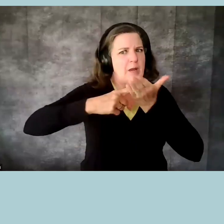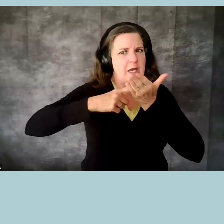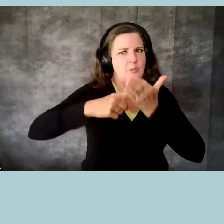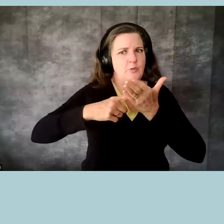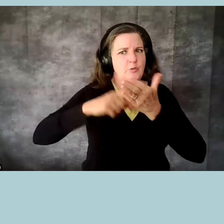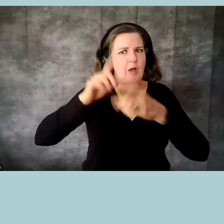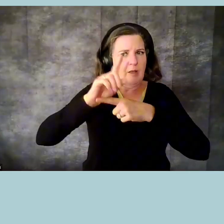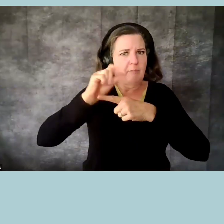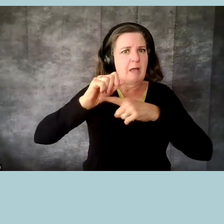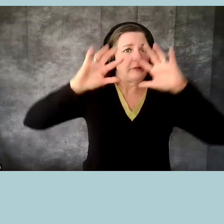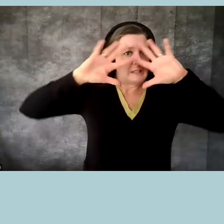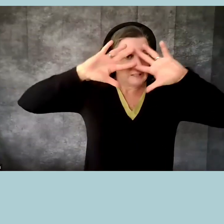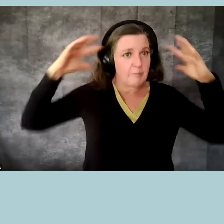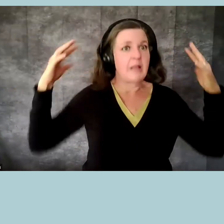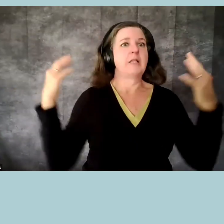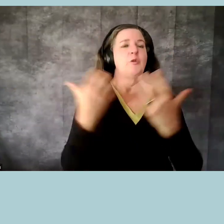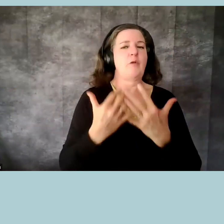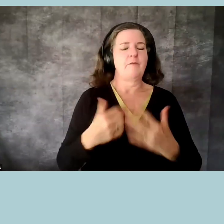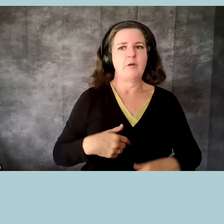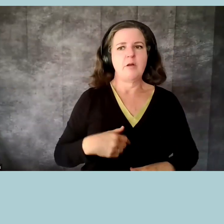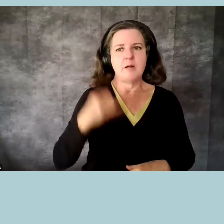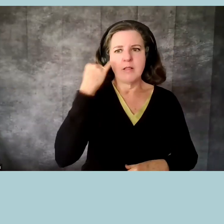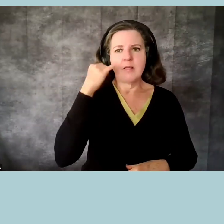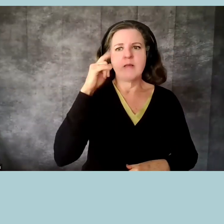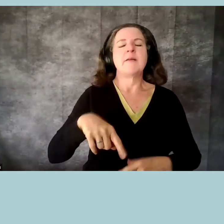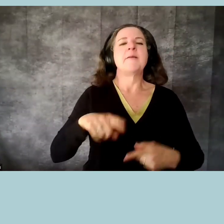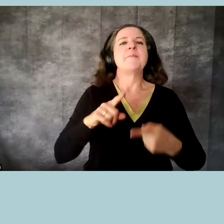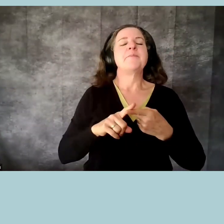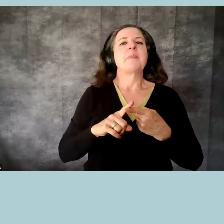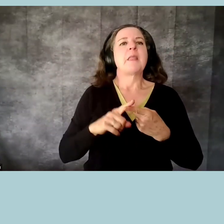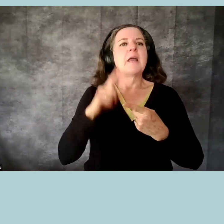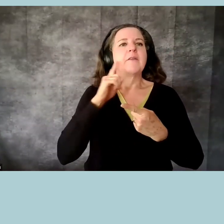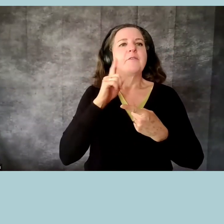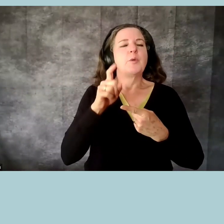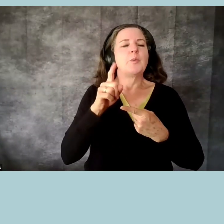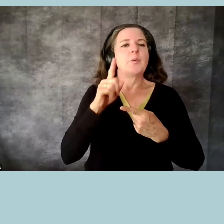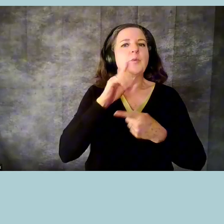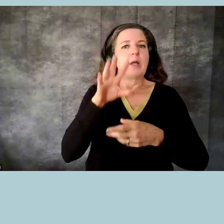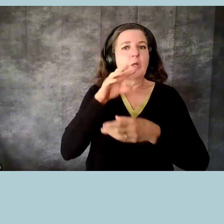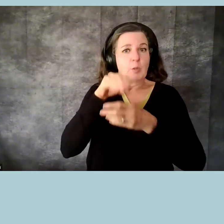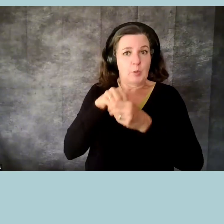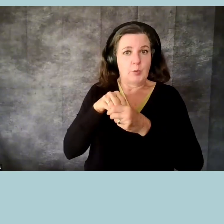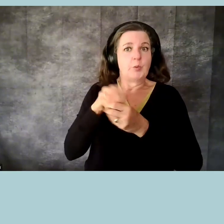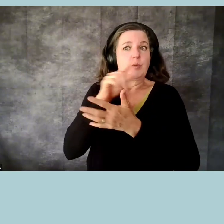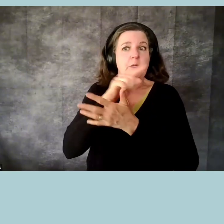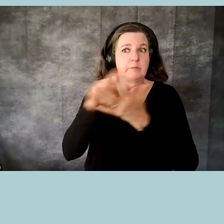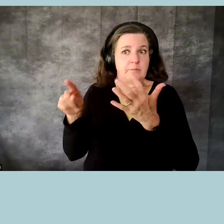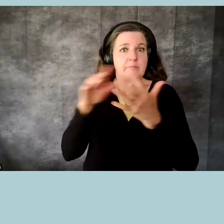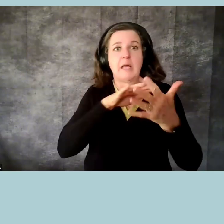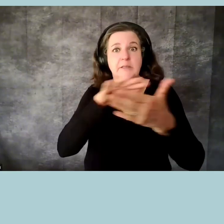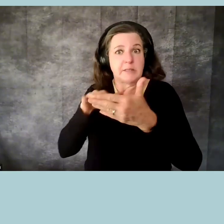in a certain trial or certain study, we need to be included for many reasons, because obviously these